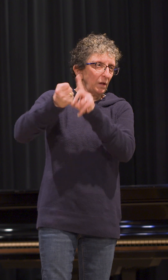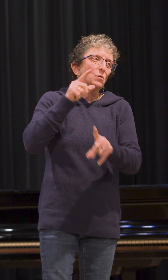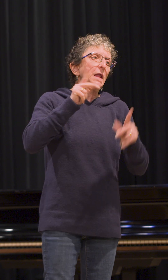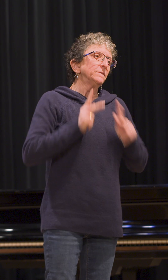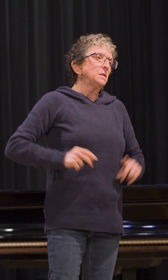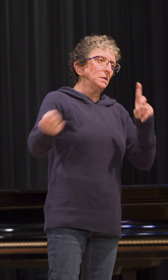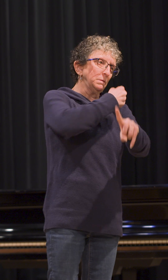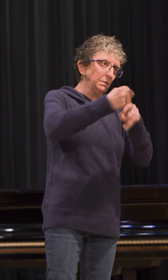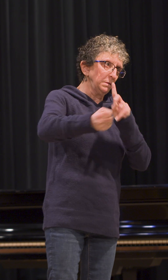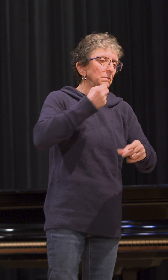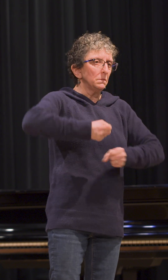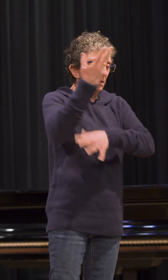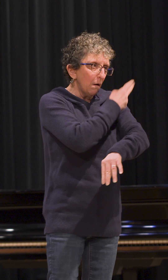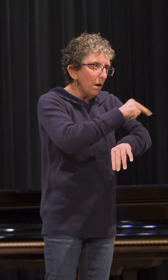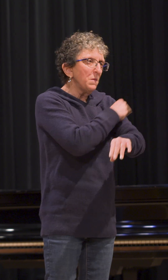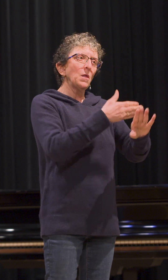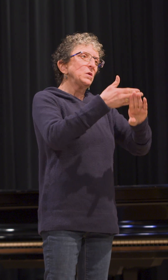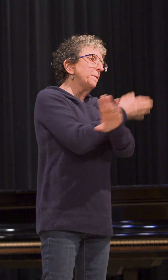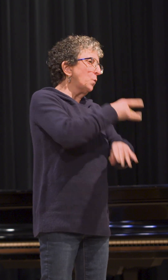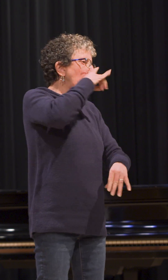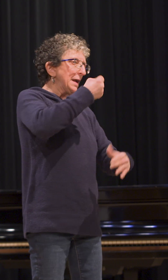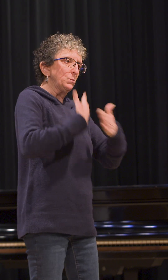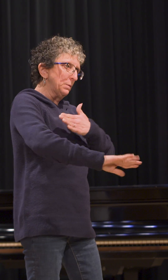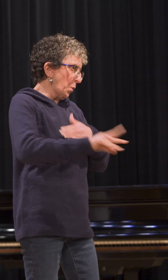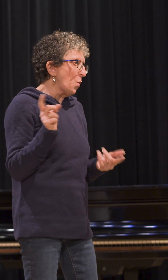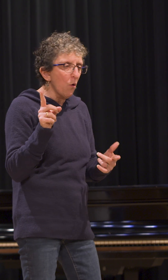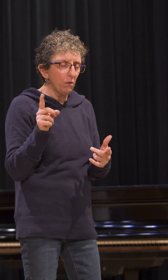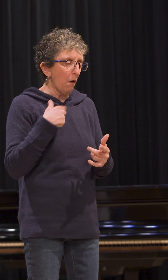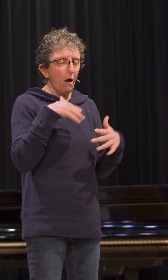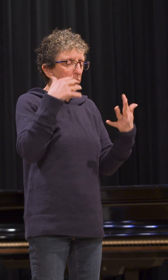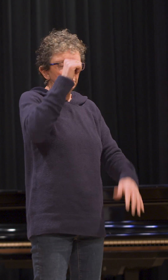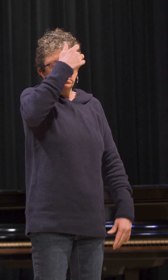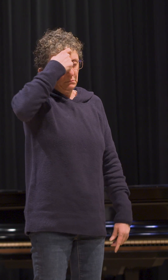And I said "Oh maybe it's because her ex-husband abused her." And this would have been before the